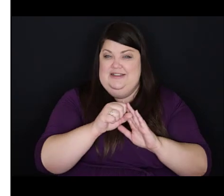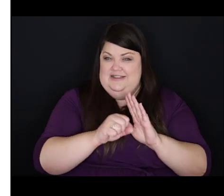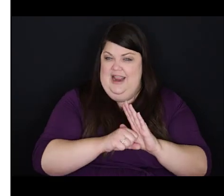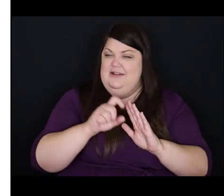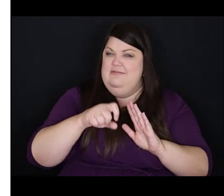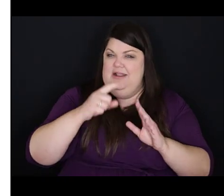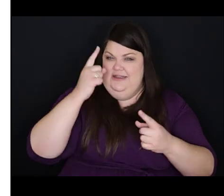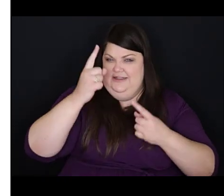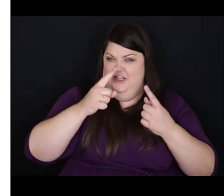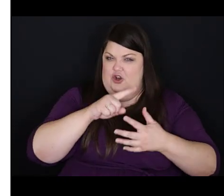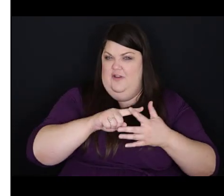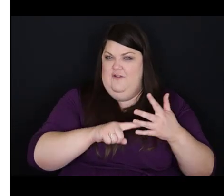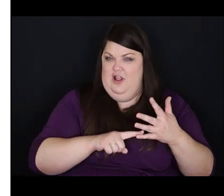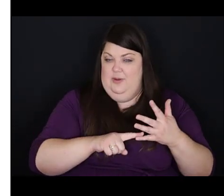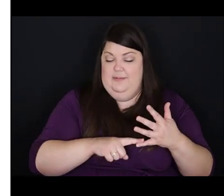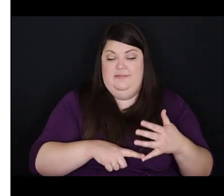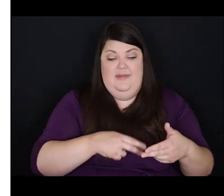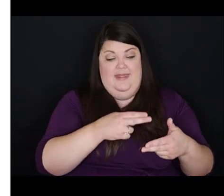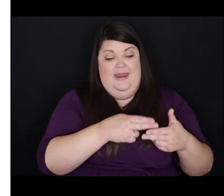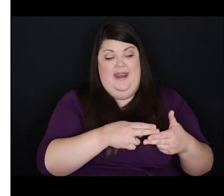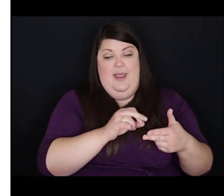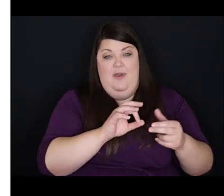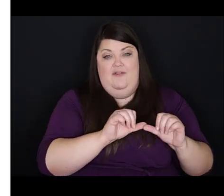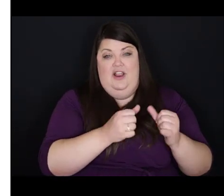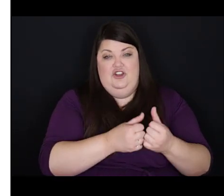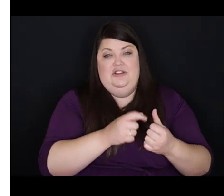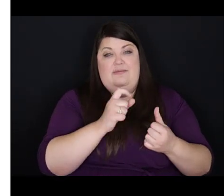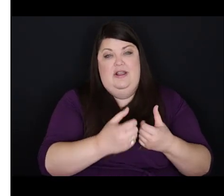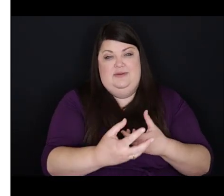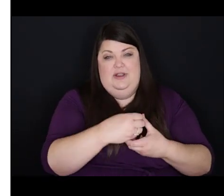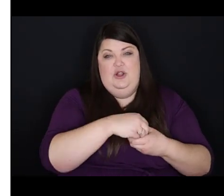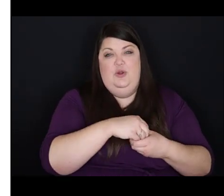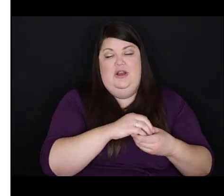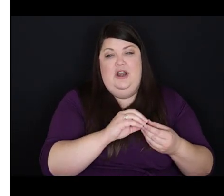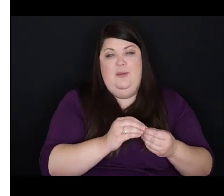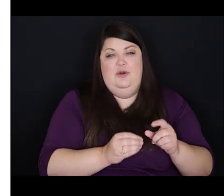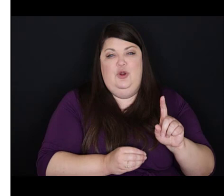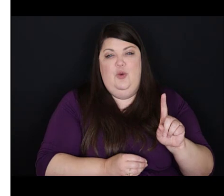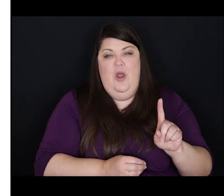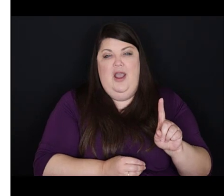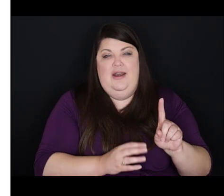The name of the VR agency must be included in numbers 1 and/or 2.